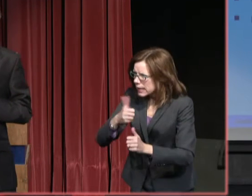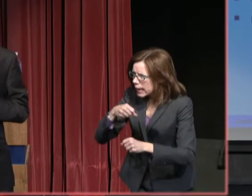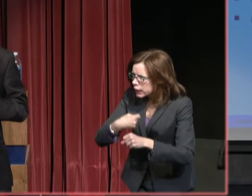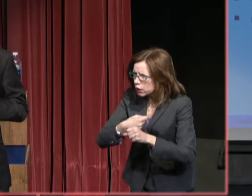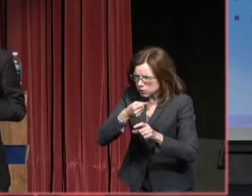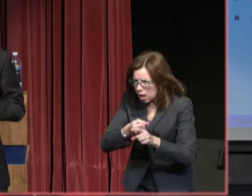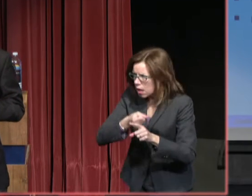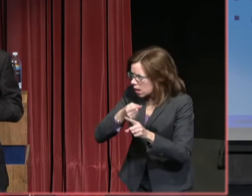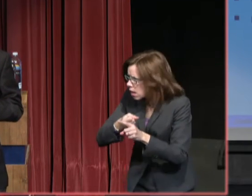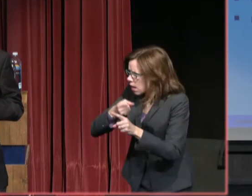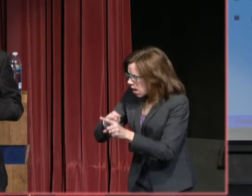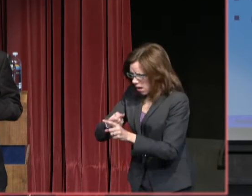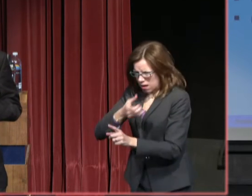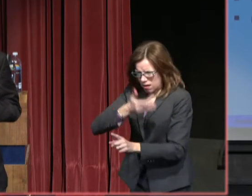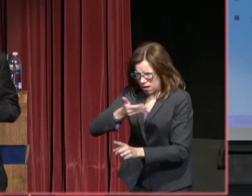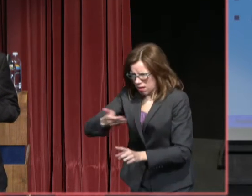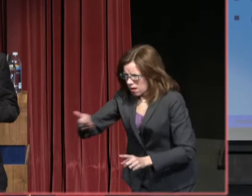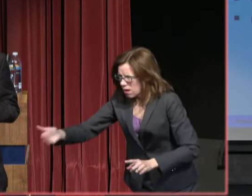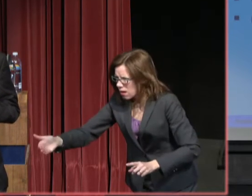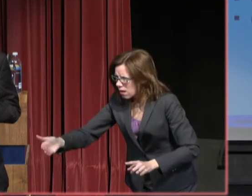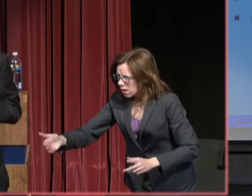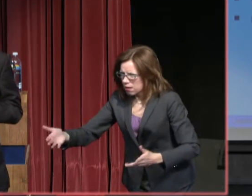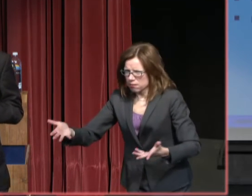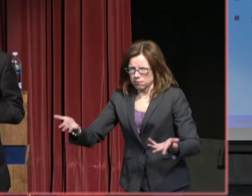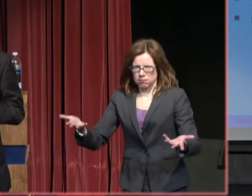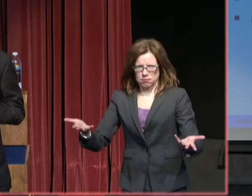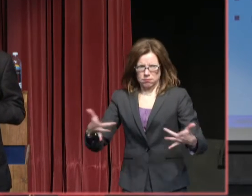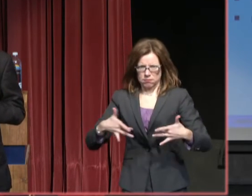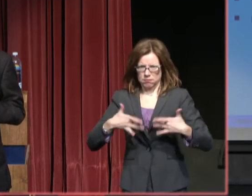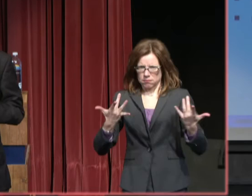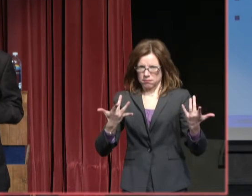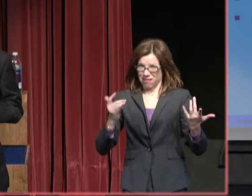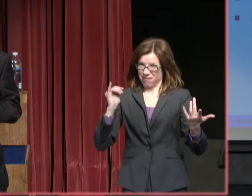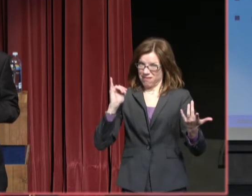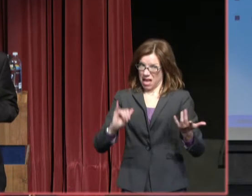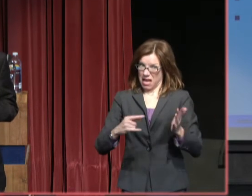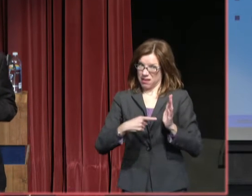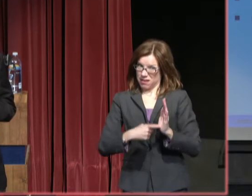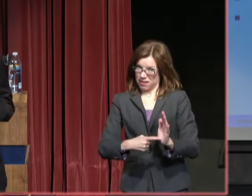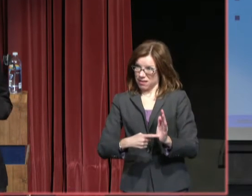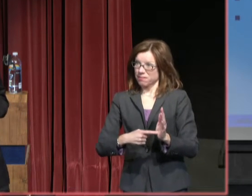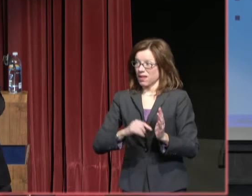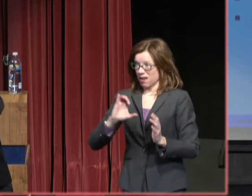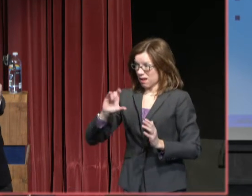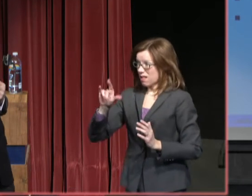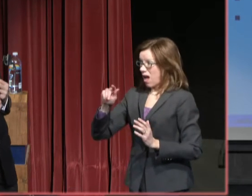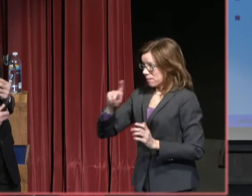So all these extreme events are happening much more often and this is an indicator that climate is changing very rapidly.